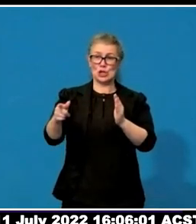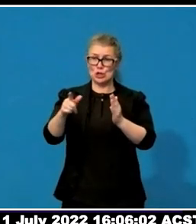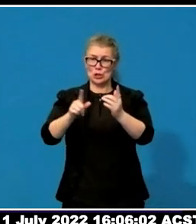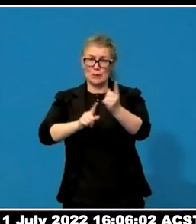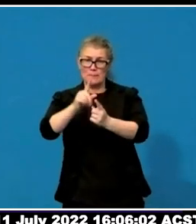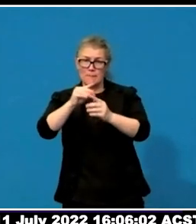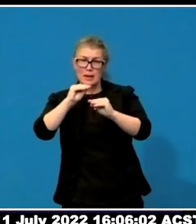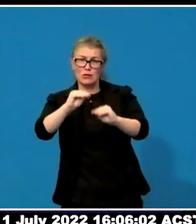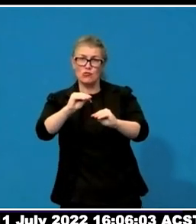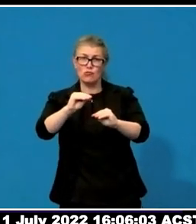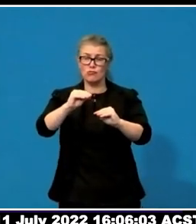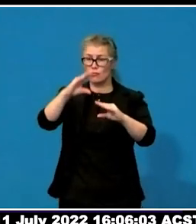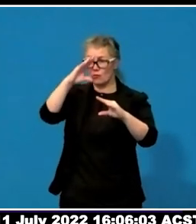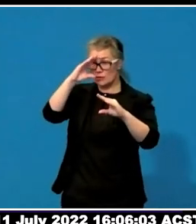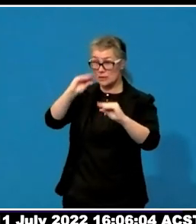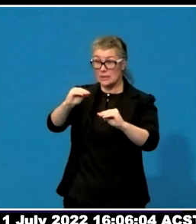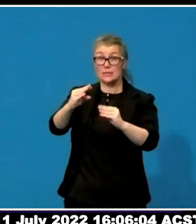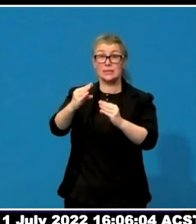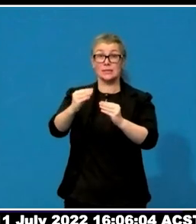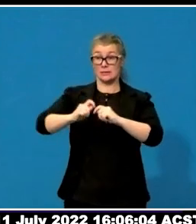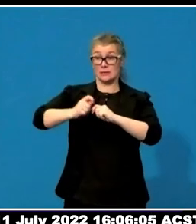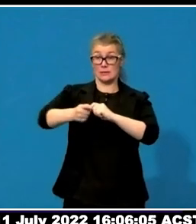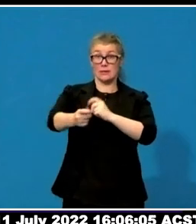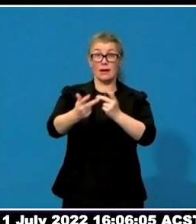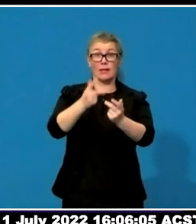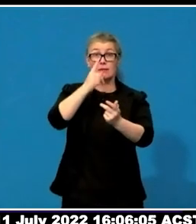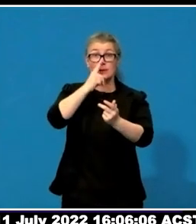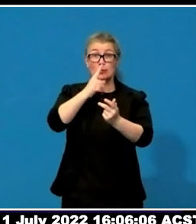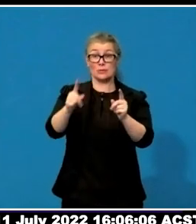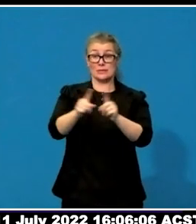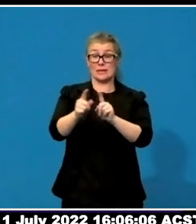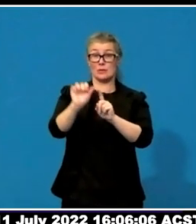of the skills you have? JODY BARNEY: Yes, I am.